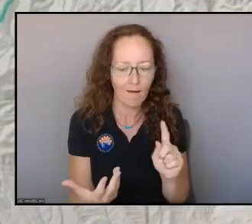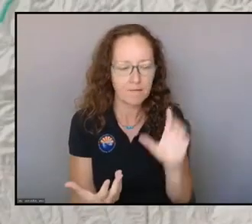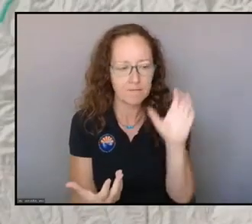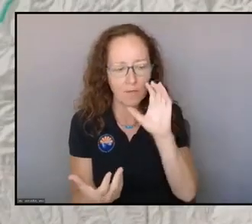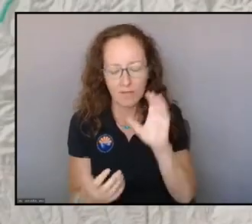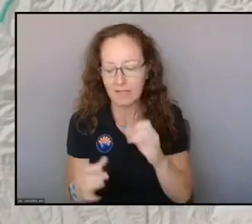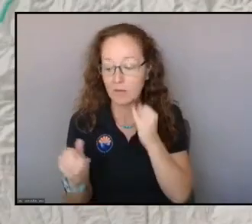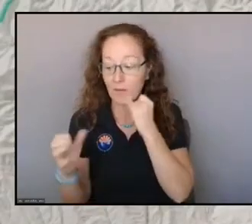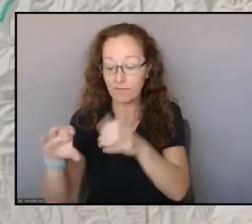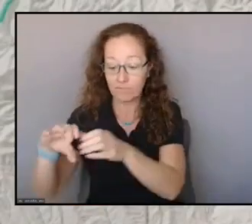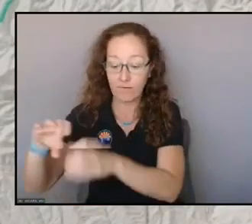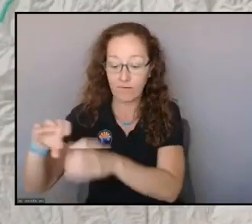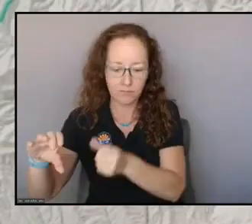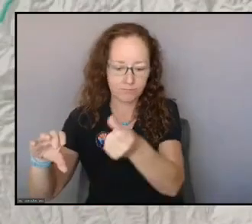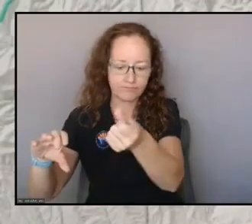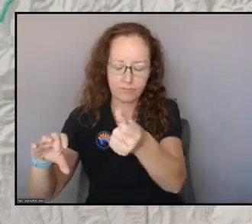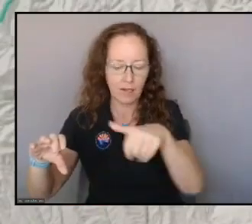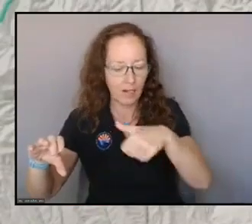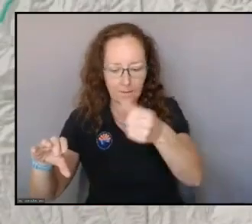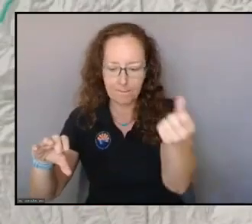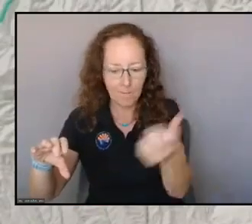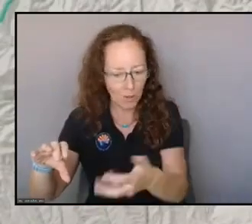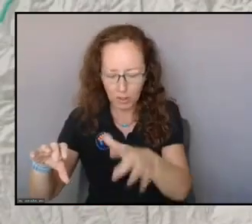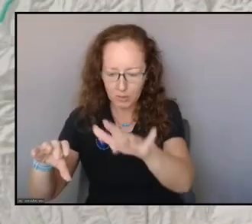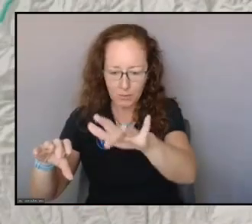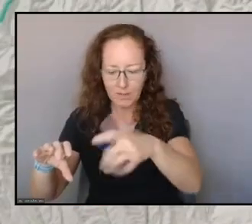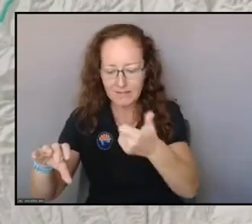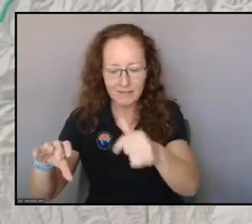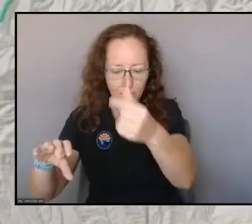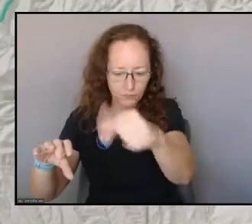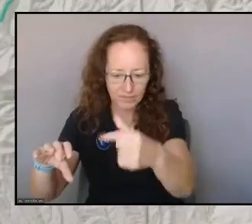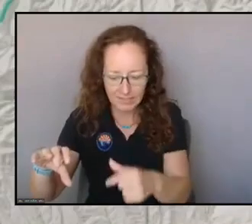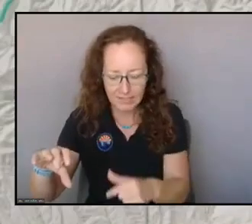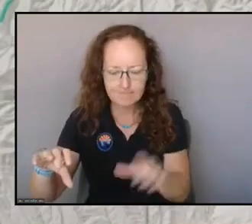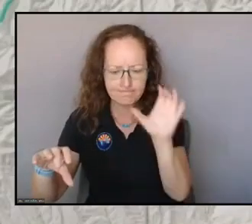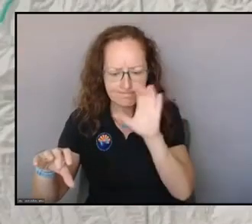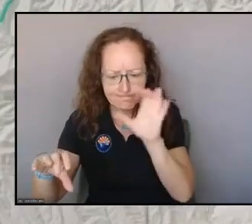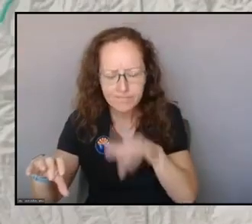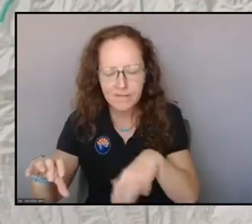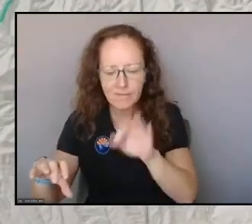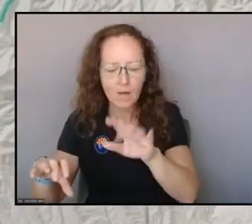HOT SPOTS IF THEY WERE TO ARISE. WE PUT FOOT PATROLS SPREAD OUT IN A SYSTEMIC MANNER SO